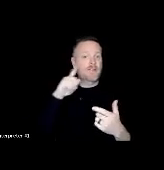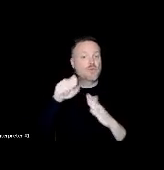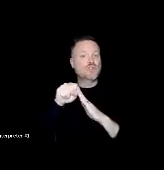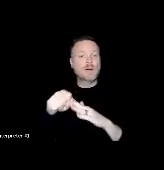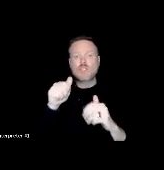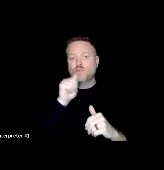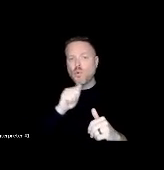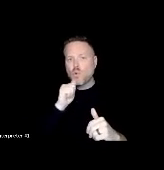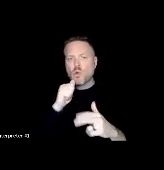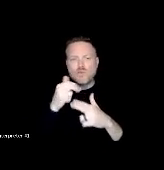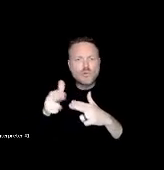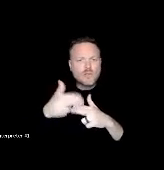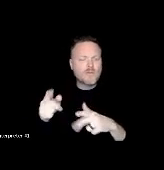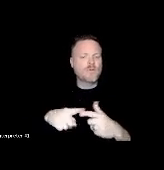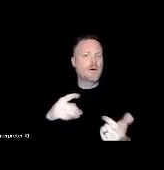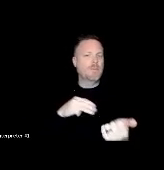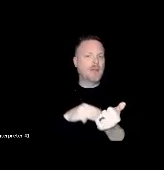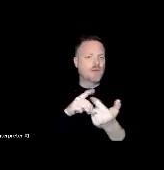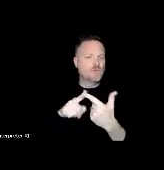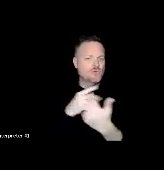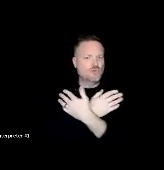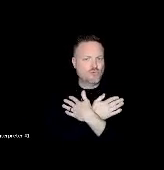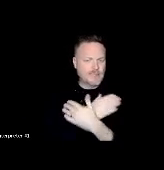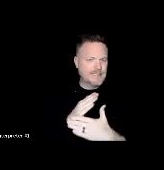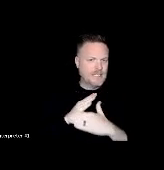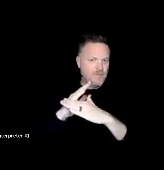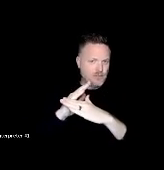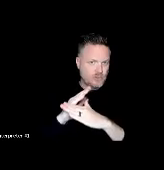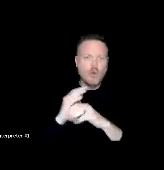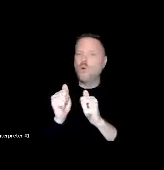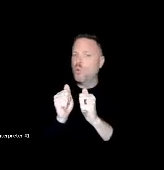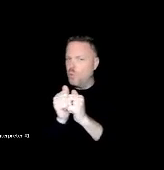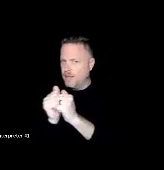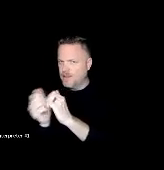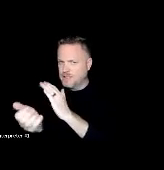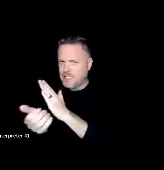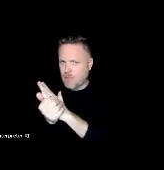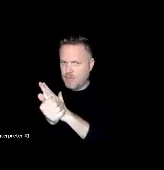lived, and amendable to rest and intervention with supplements. And this is generally been asking